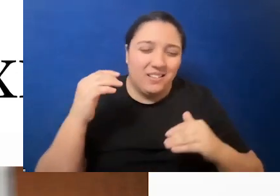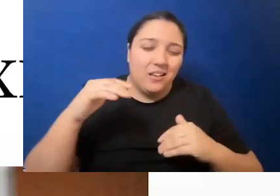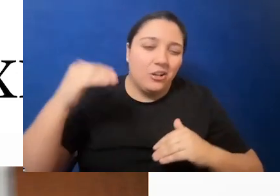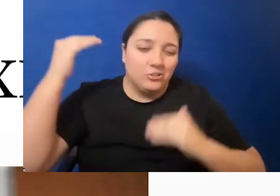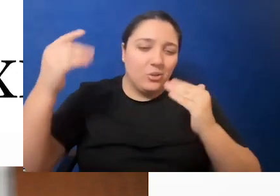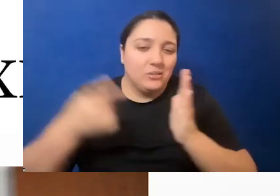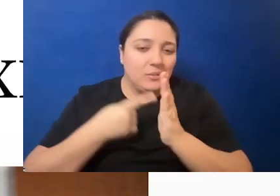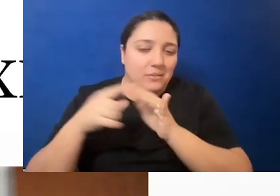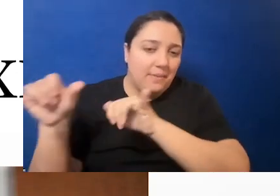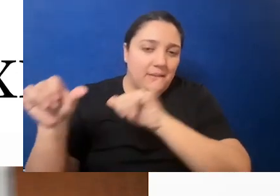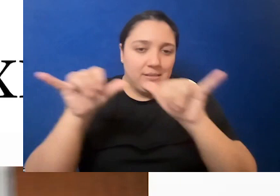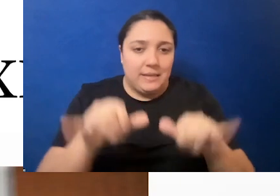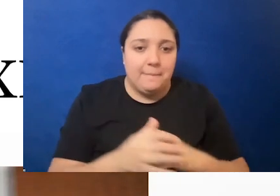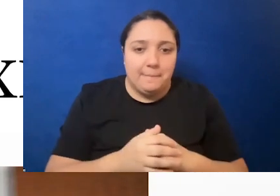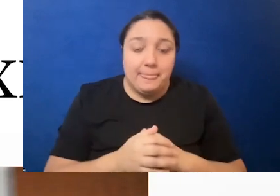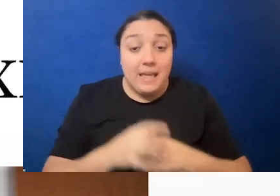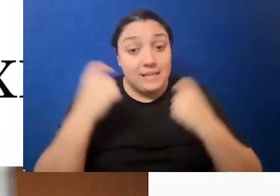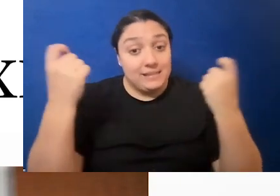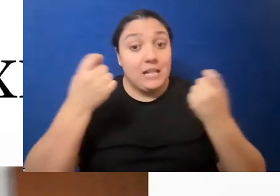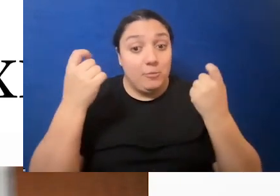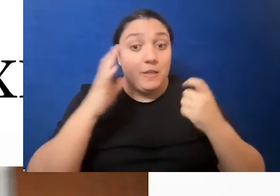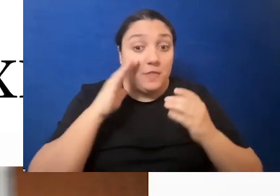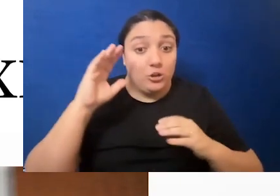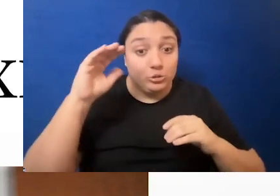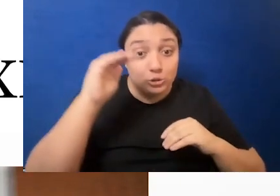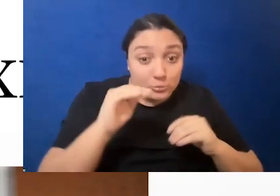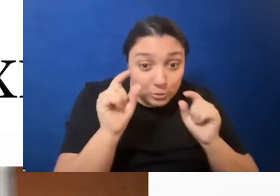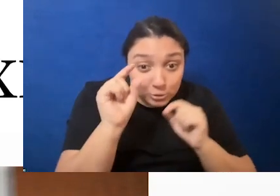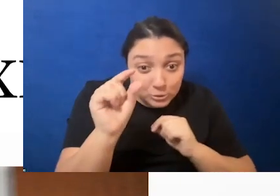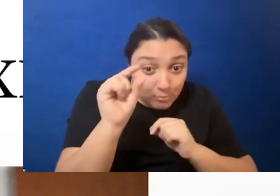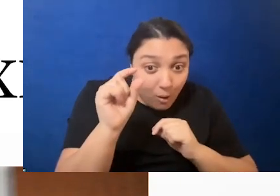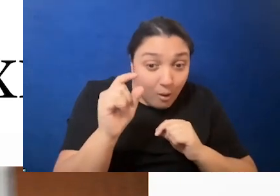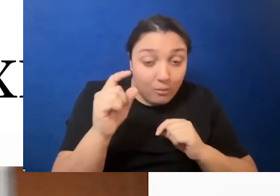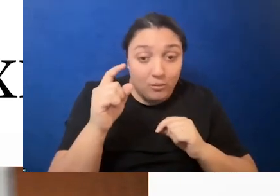CELEBRATE THE SMALL VICTORIES. WAKING UP AND GETTING DRESSED,